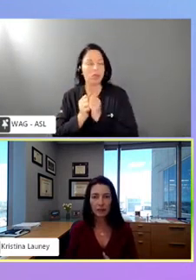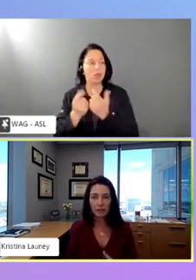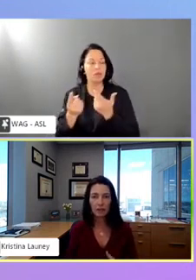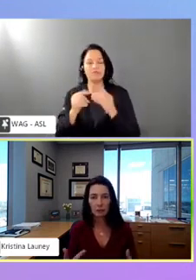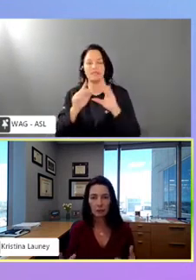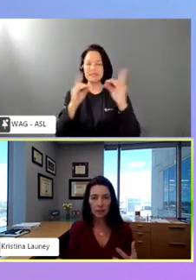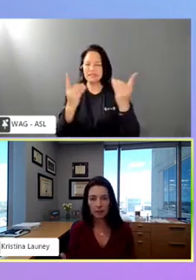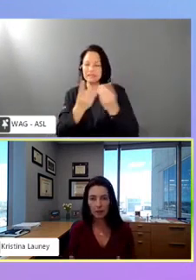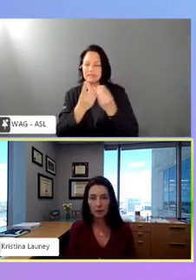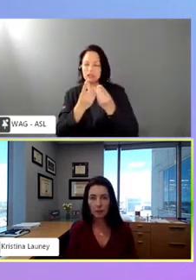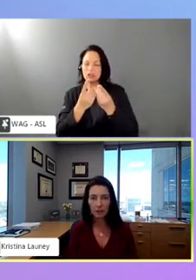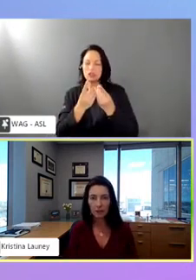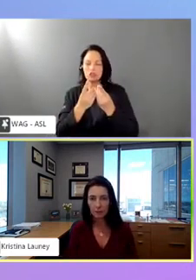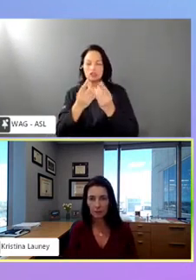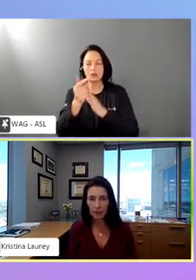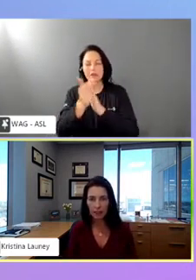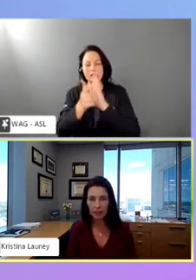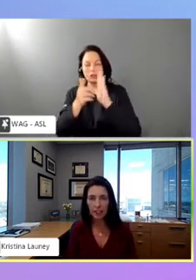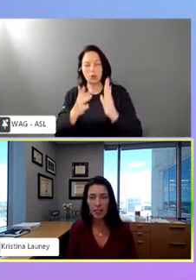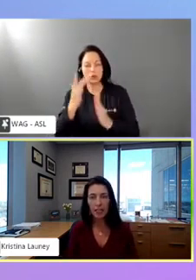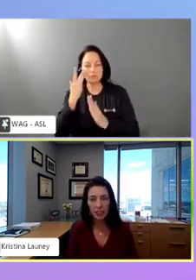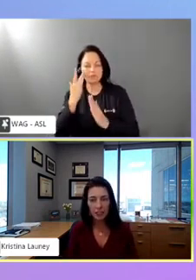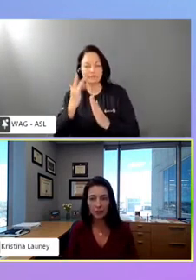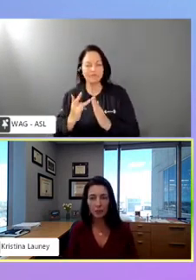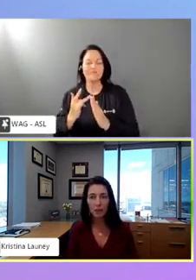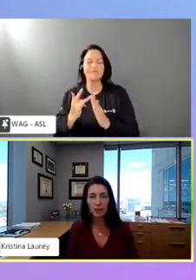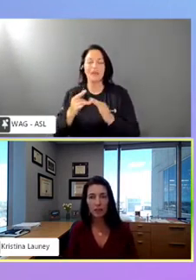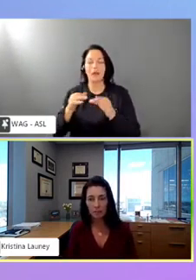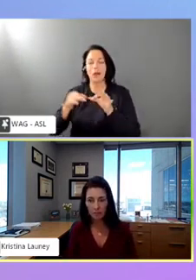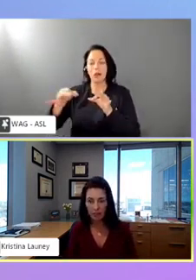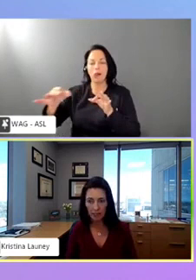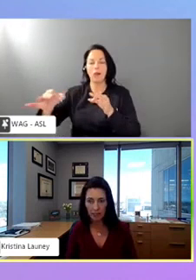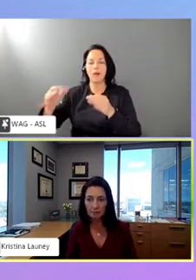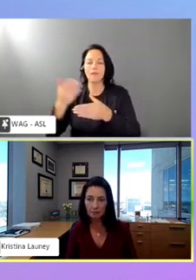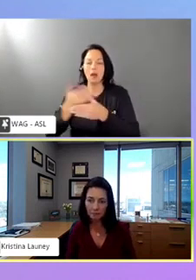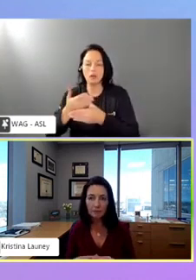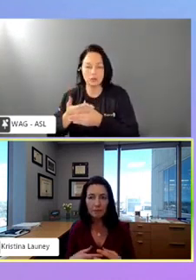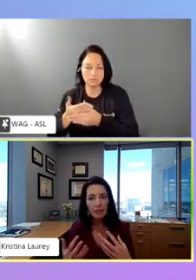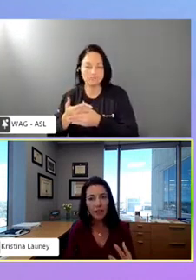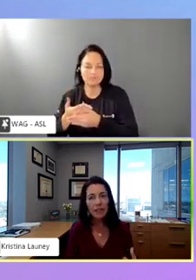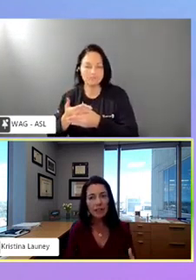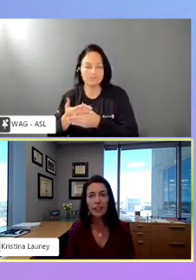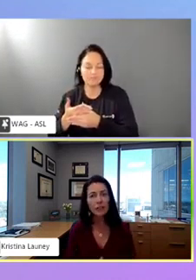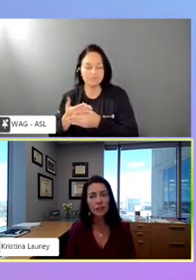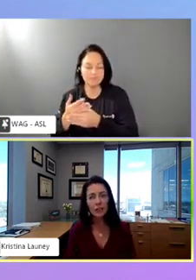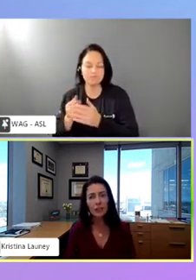firm in in California, was having some difficulties with various attorneys in